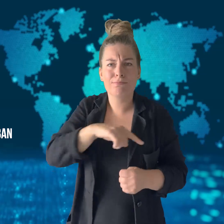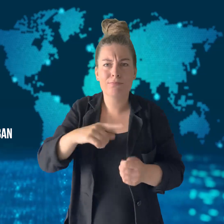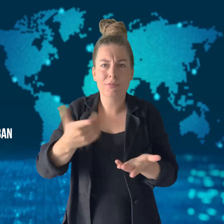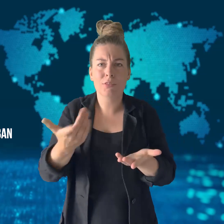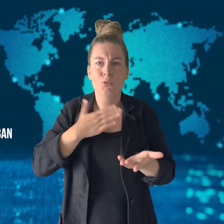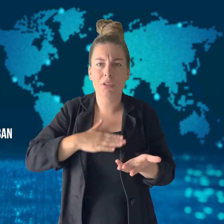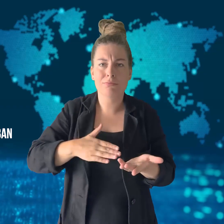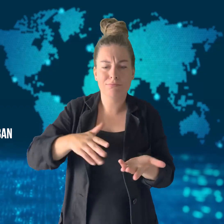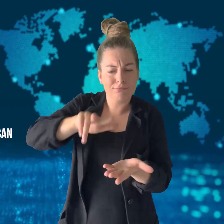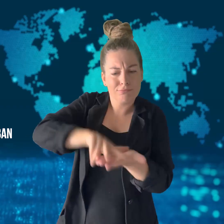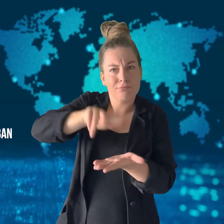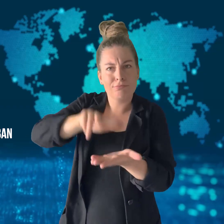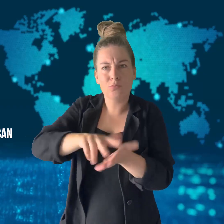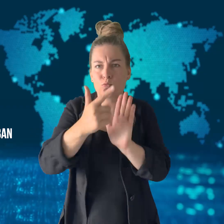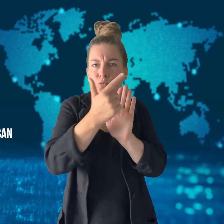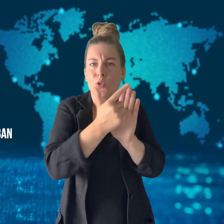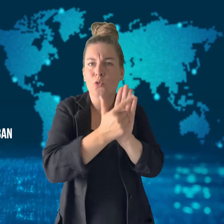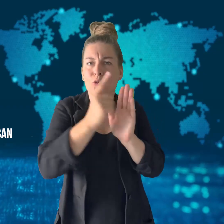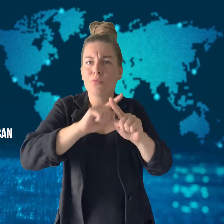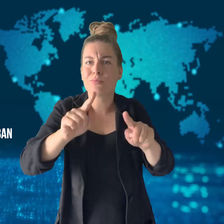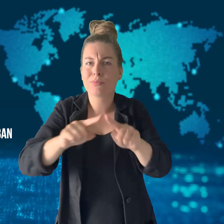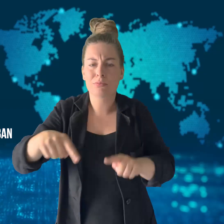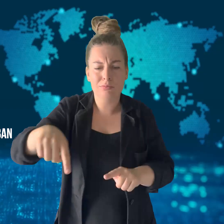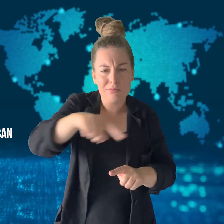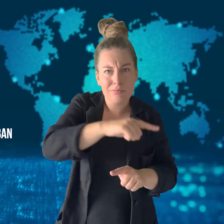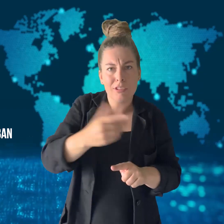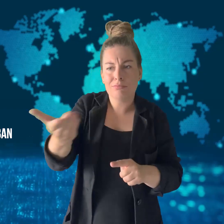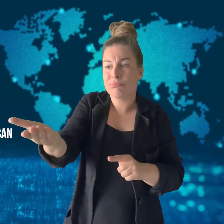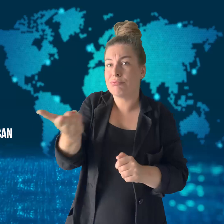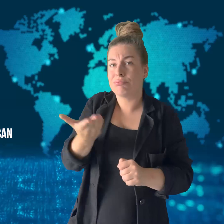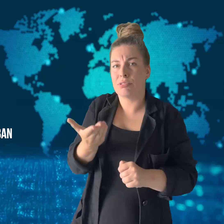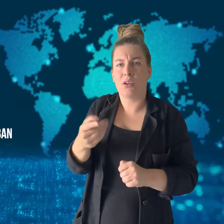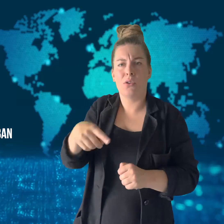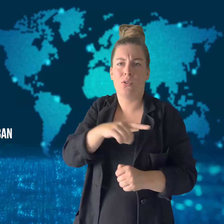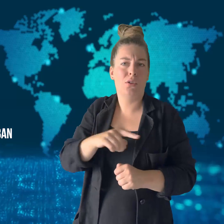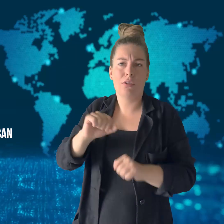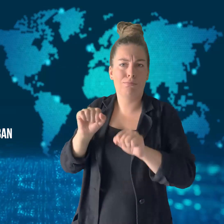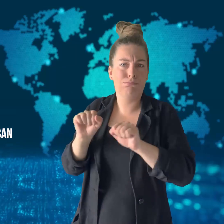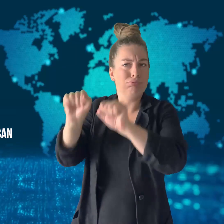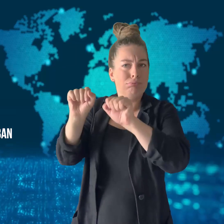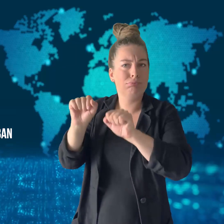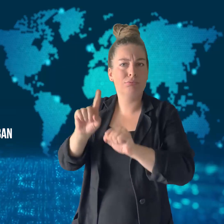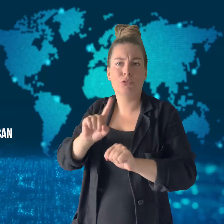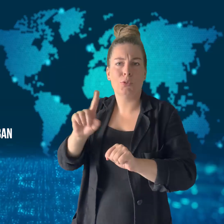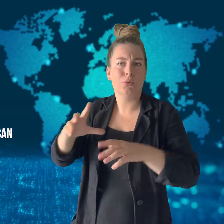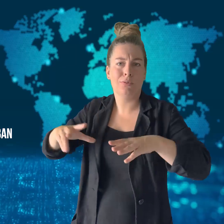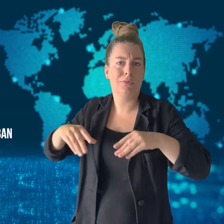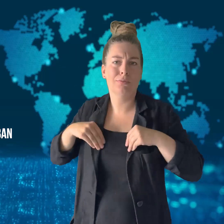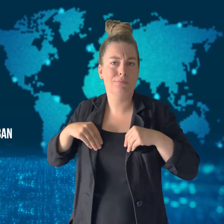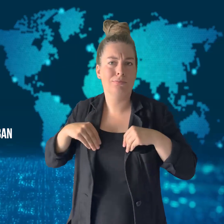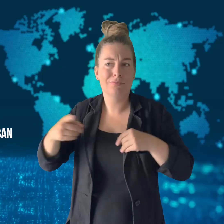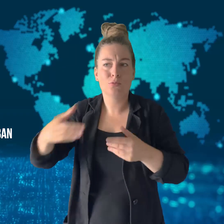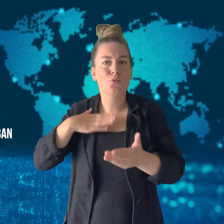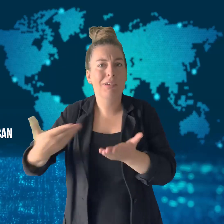On Monday, lawmakers voted "no" on all clauses in the proposed law.